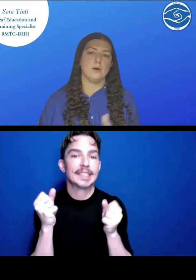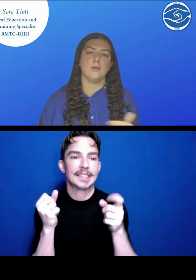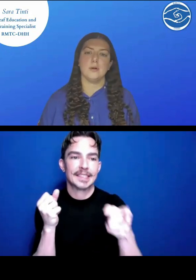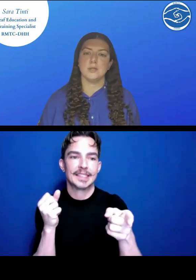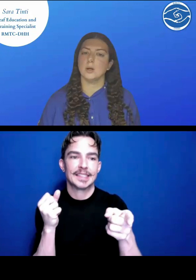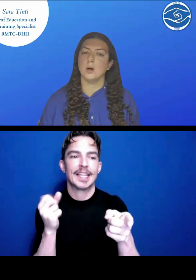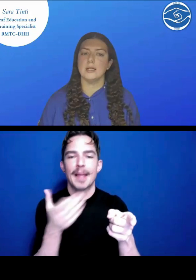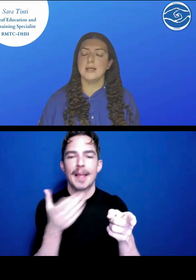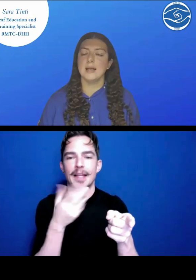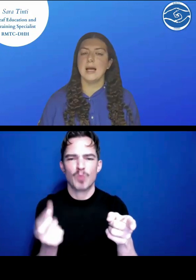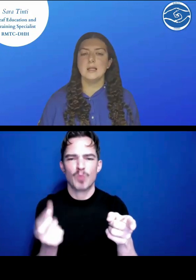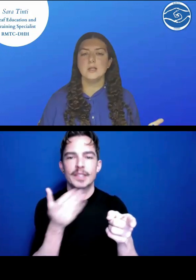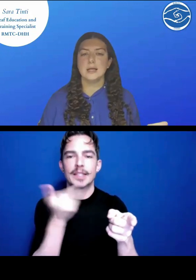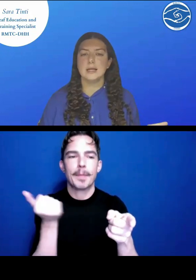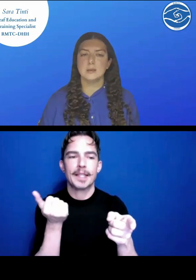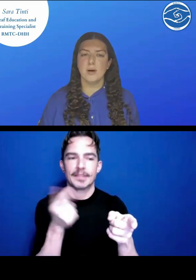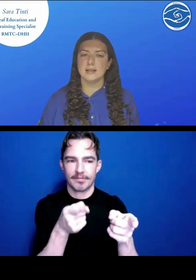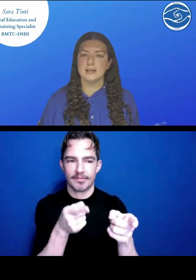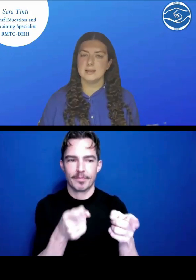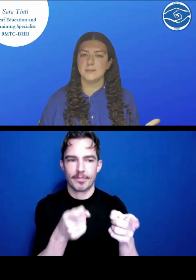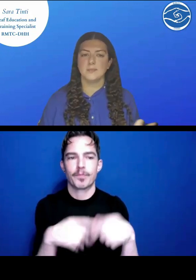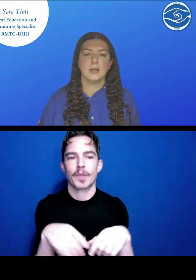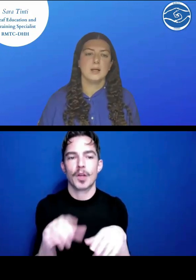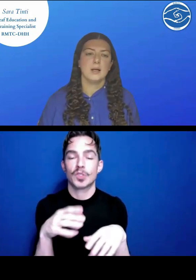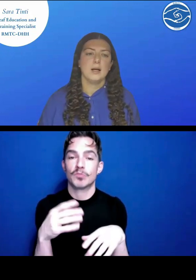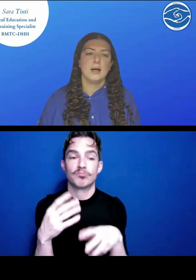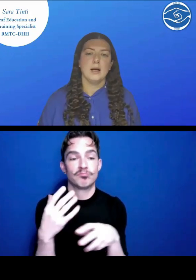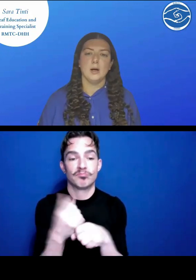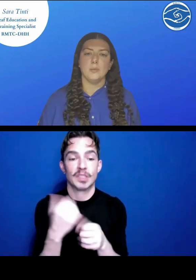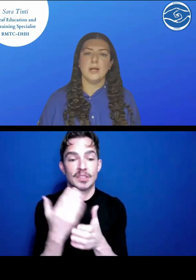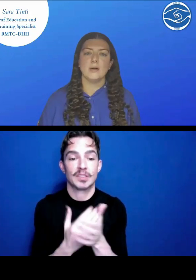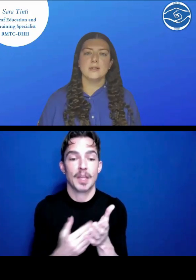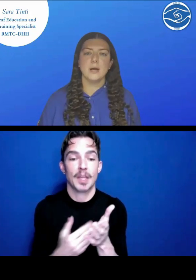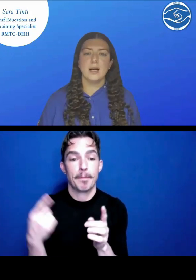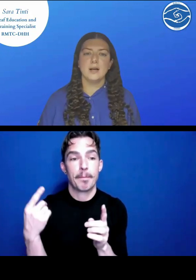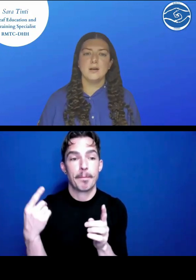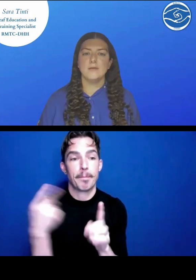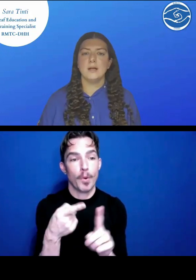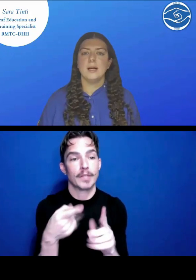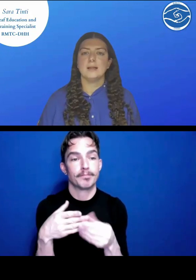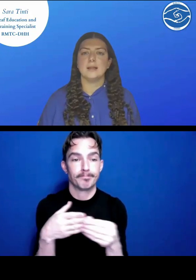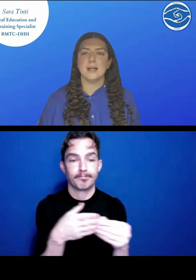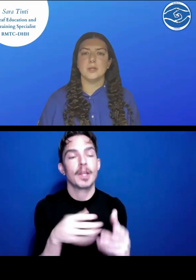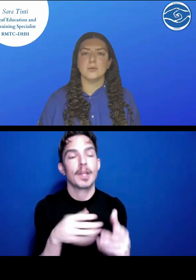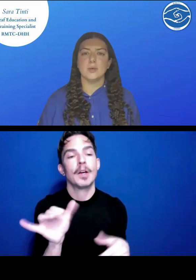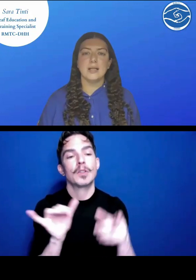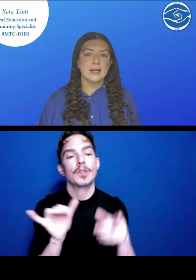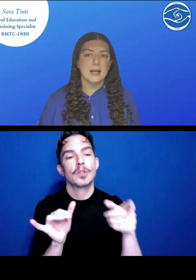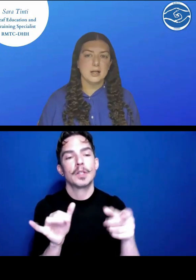for them to go in and take and you can get some points. We also have the Language Reading